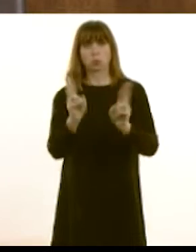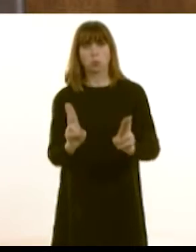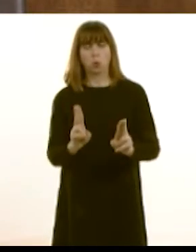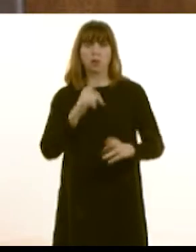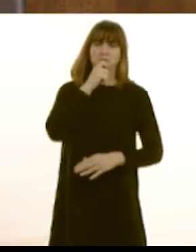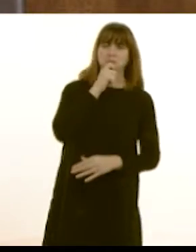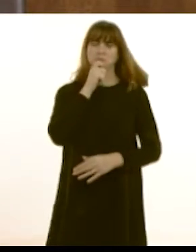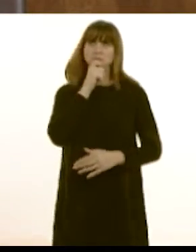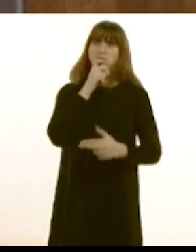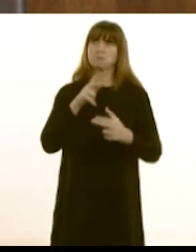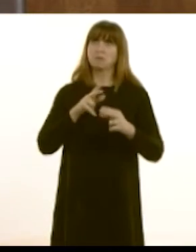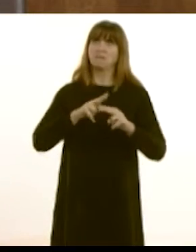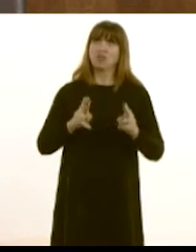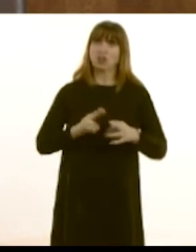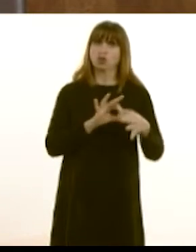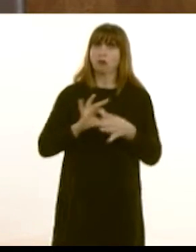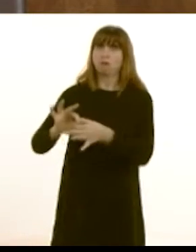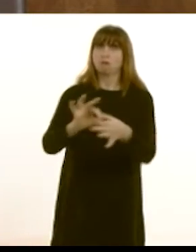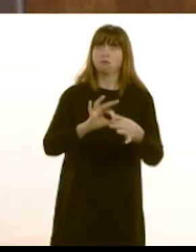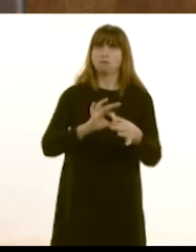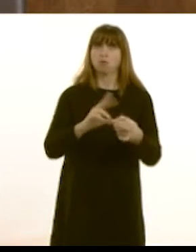option for schools locally and will lead to improved outcomes.